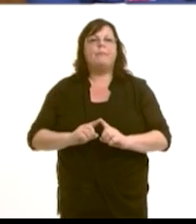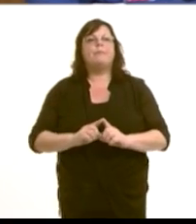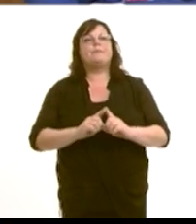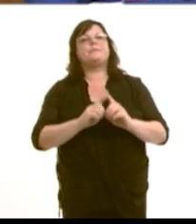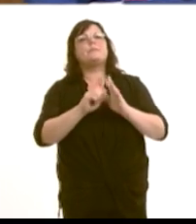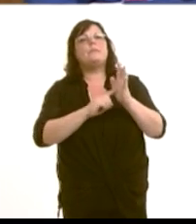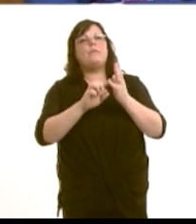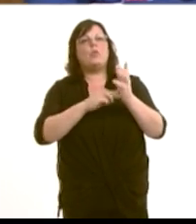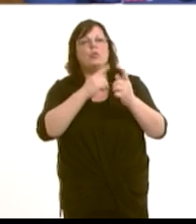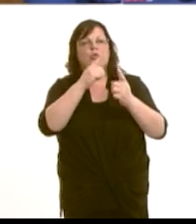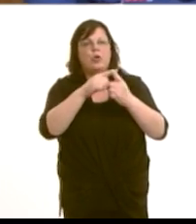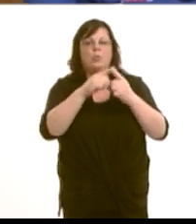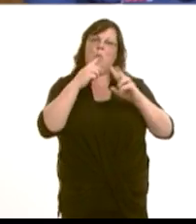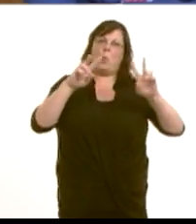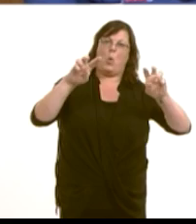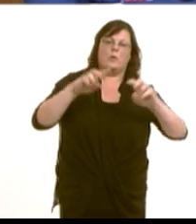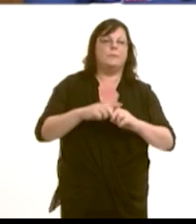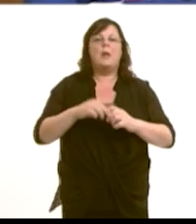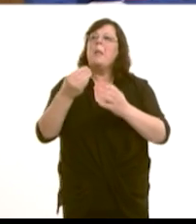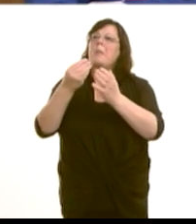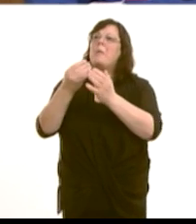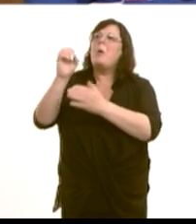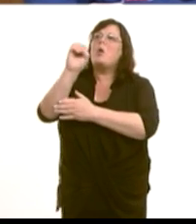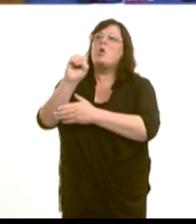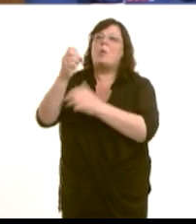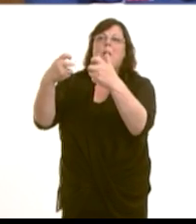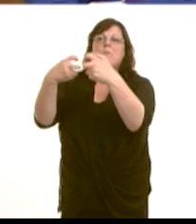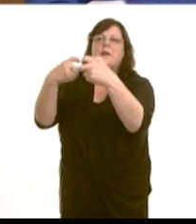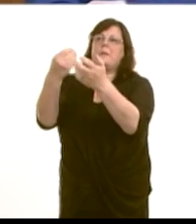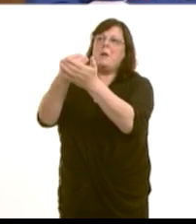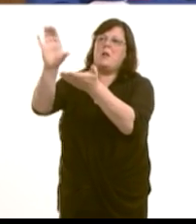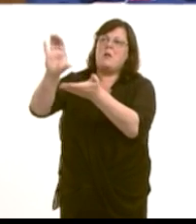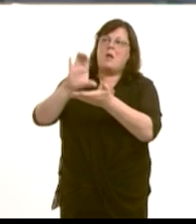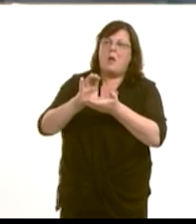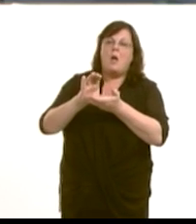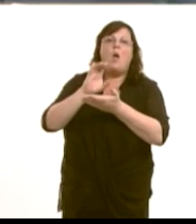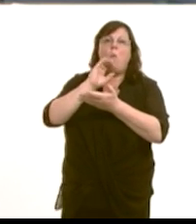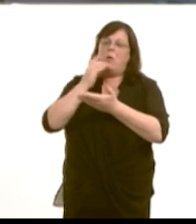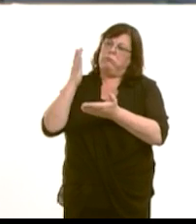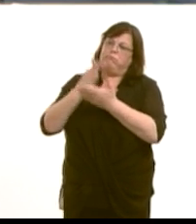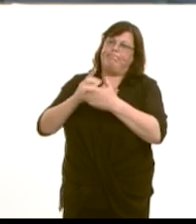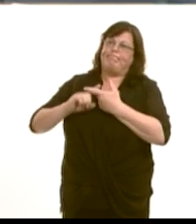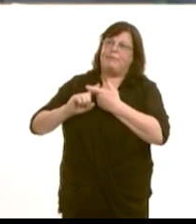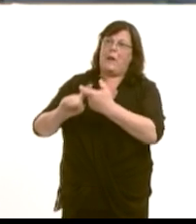have said money Wales gets from Brussels would be maintained by the UK government in the event of Brexit.í Carwyn Jones: I welcome that. Carwyn Jones: Andrew R.T.